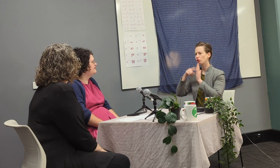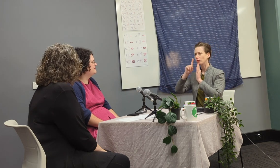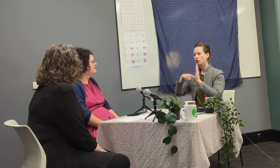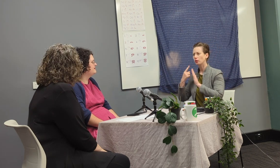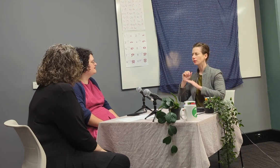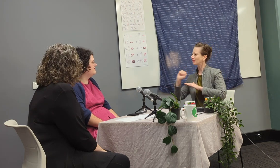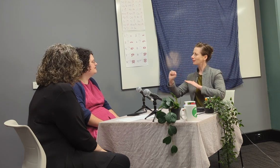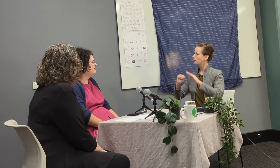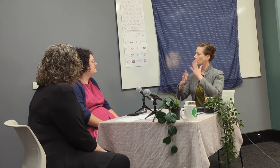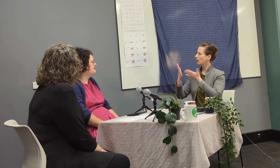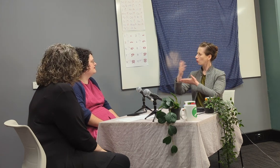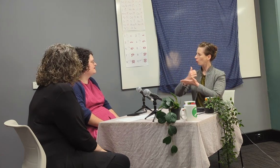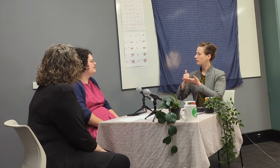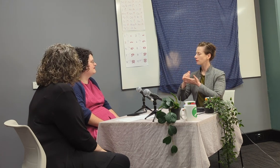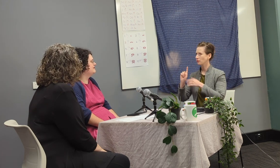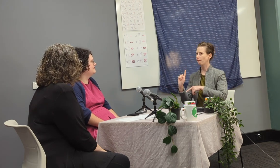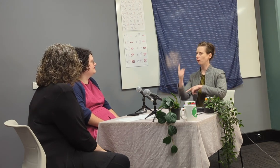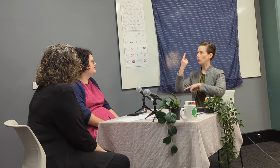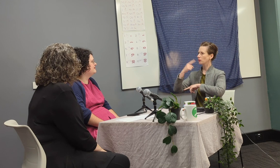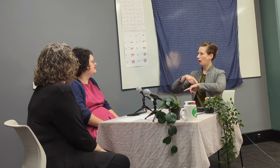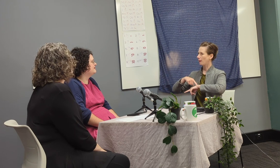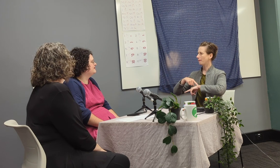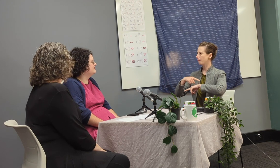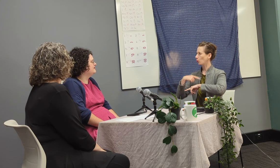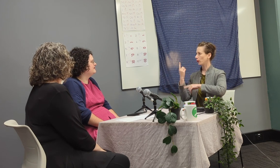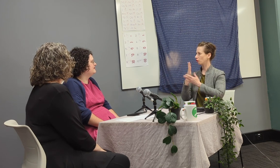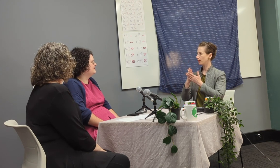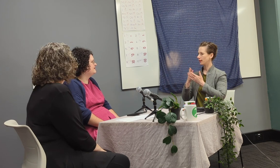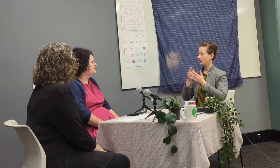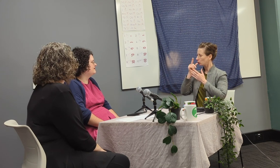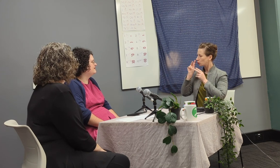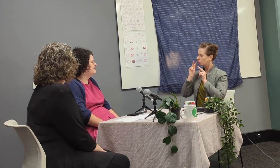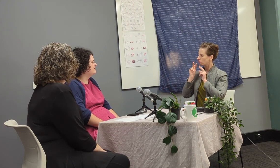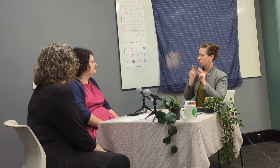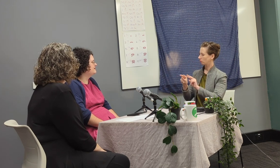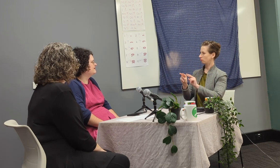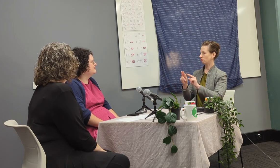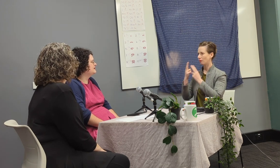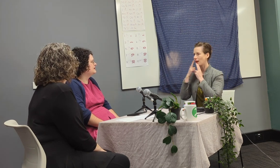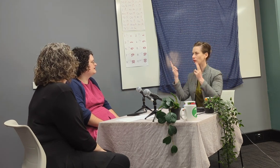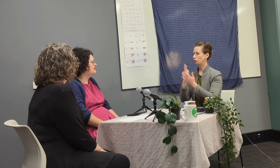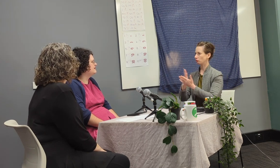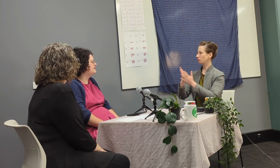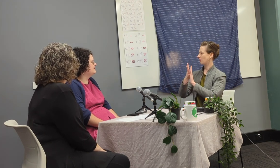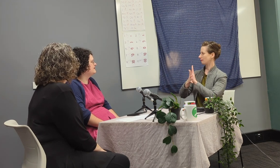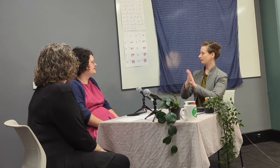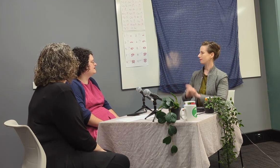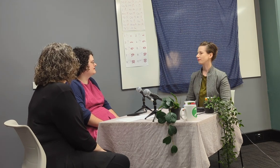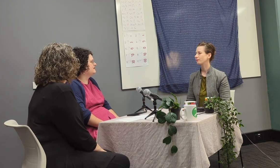a sign was used naturally. Trevor Johnston’s Auslan Corpus, for the first time, we were able to then analyse signing